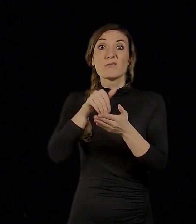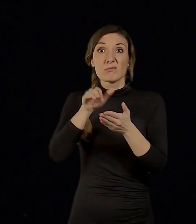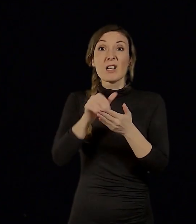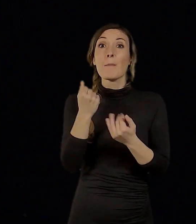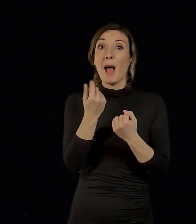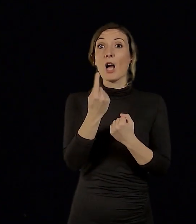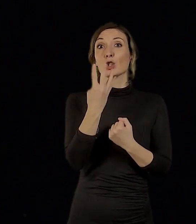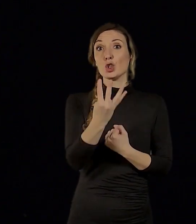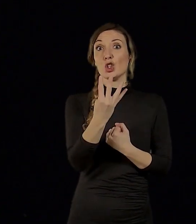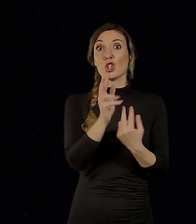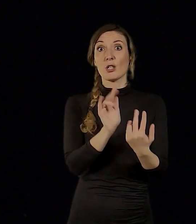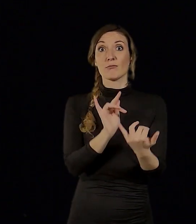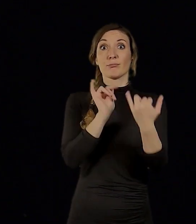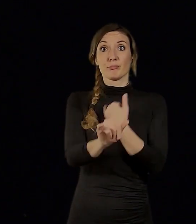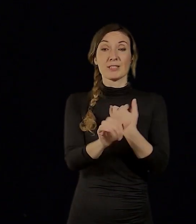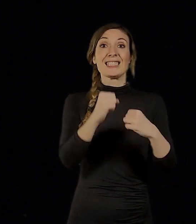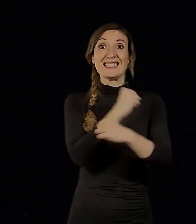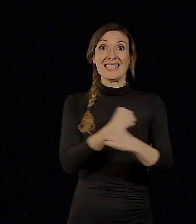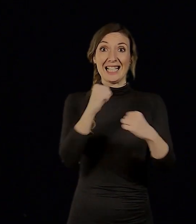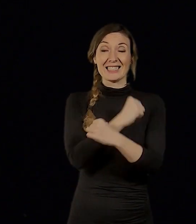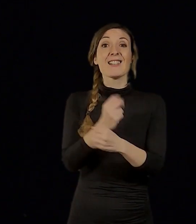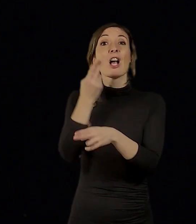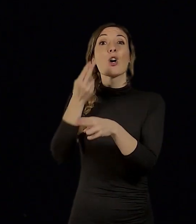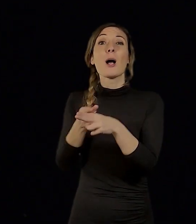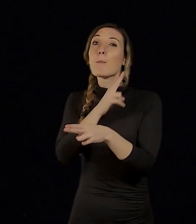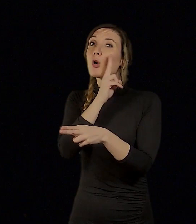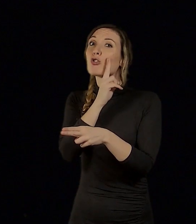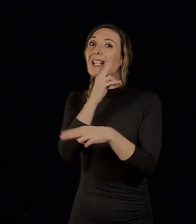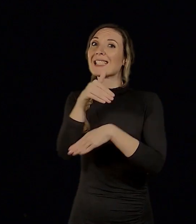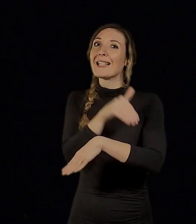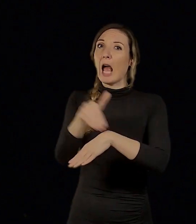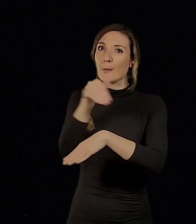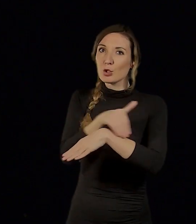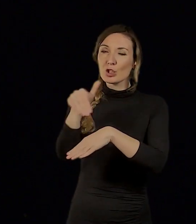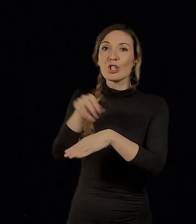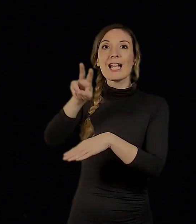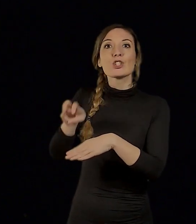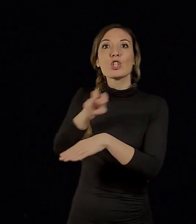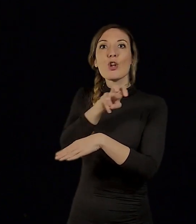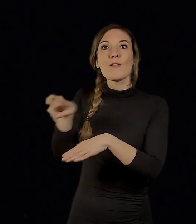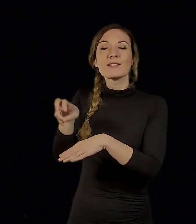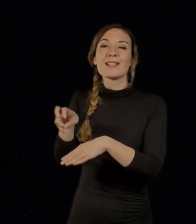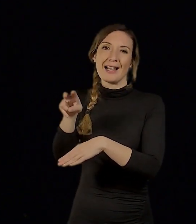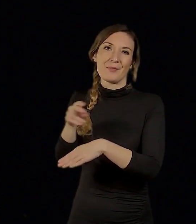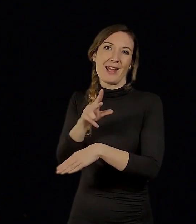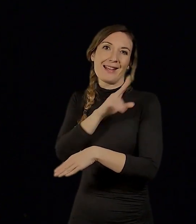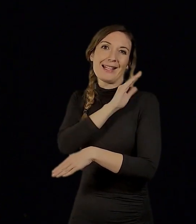Modřanská Street, all the way to Zbraslav. And if any of you are local and have